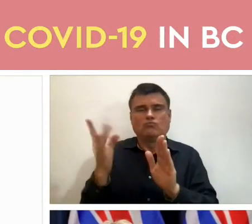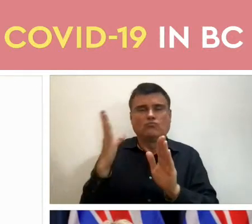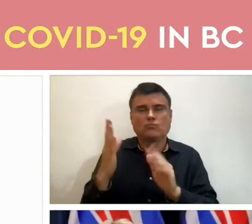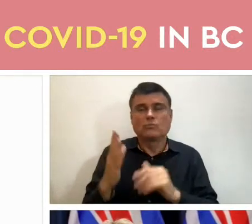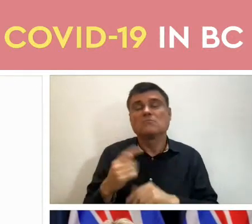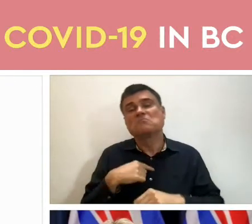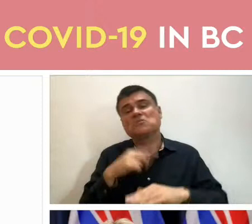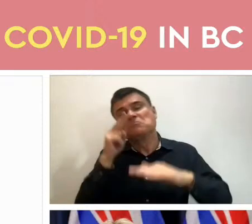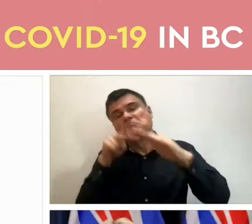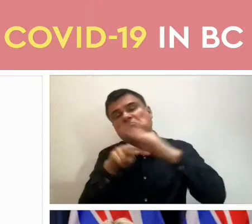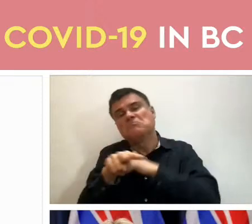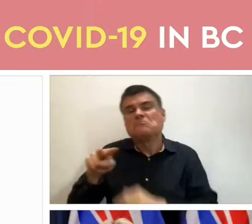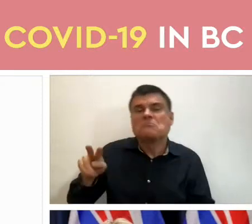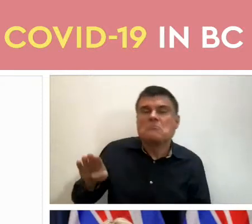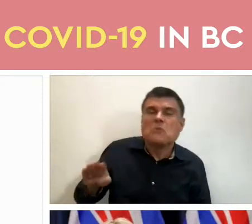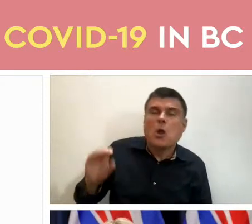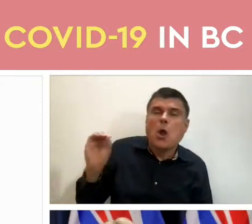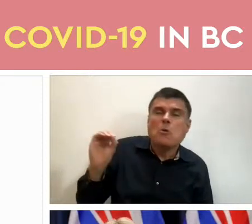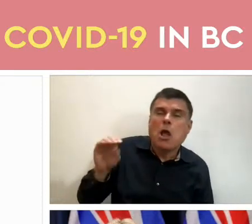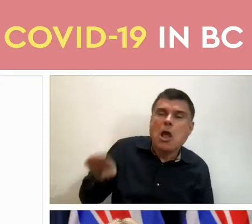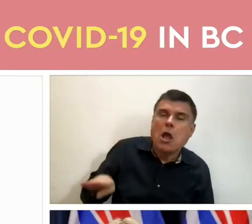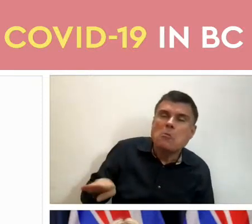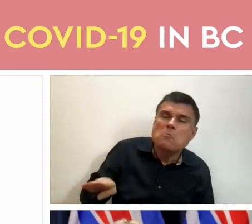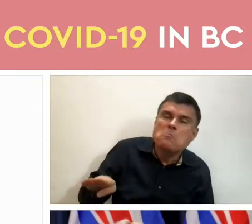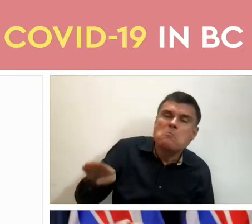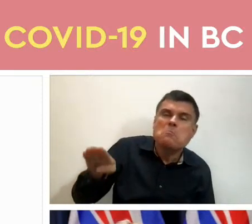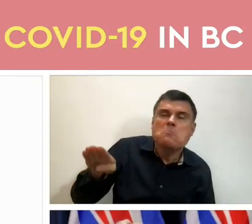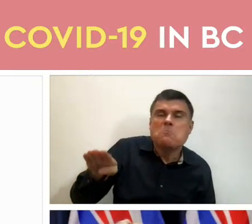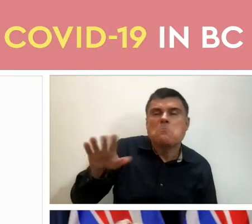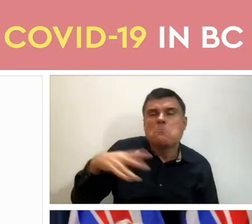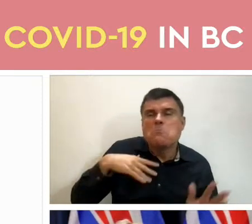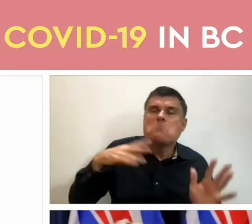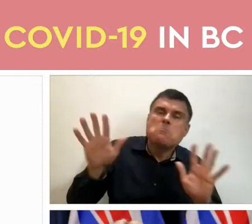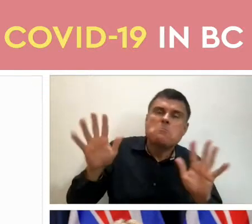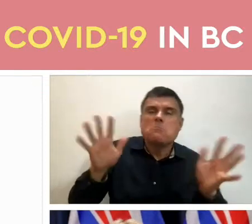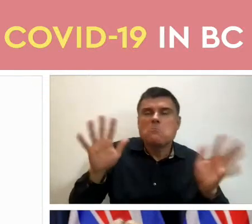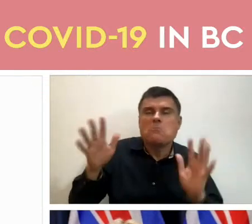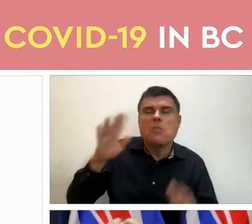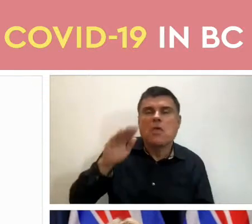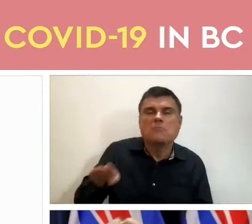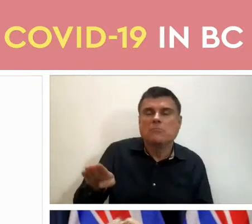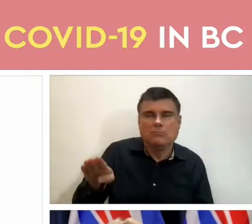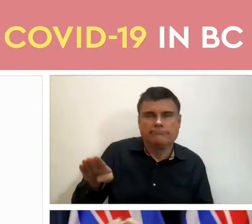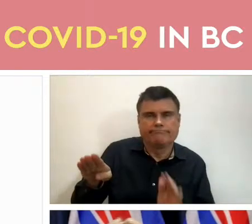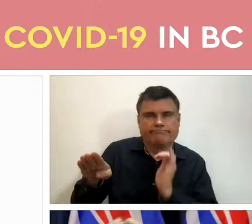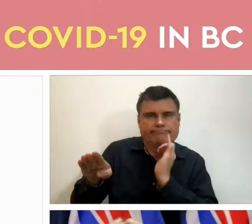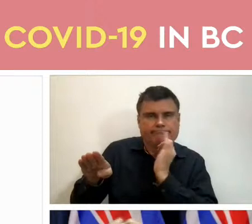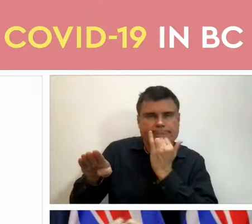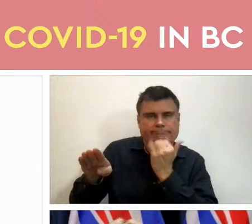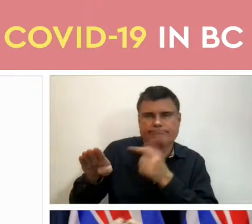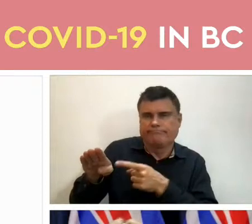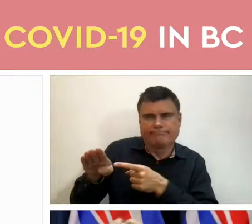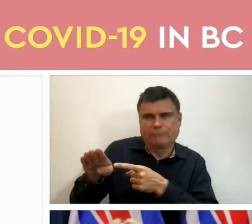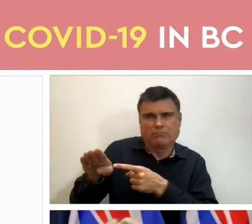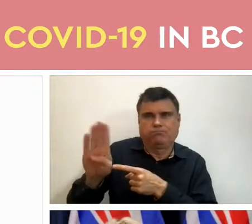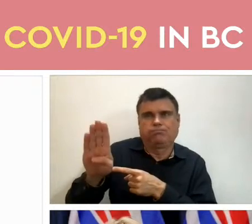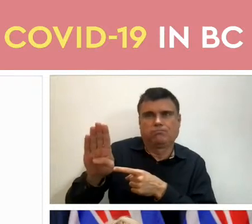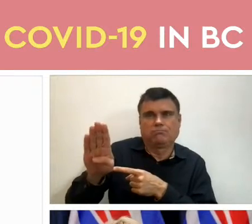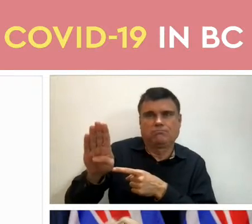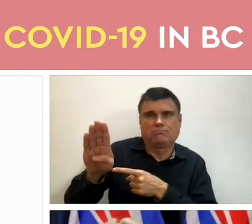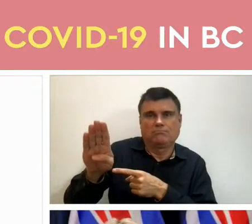be different in terms of severity are looking less and less likely. We have seen an increase in